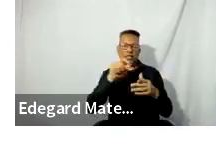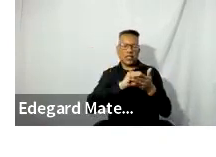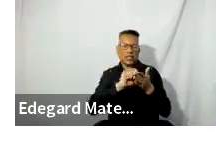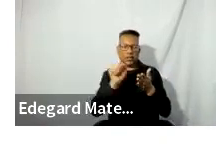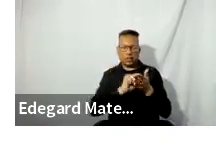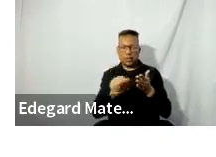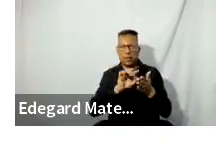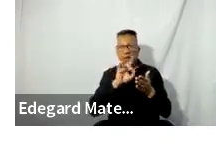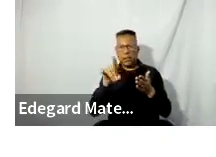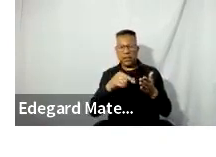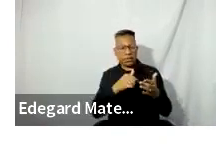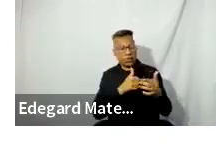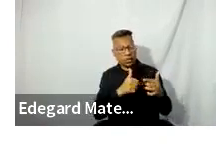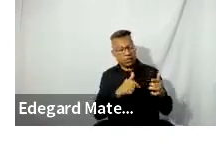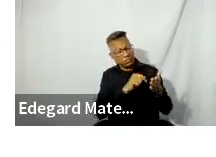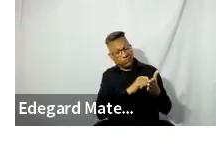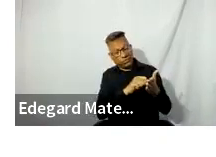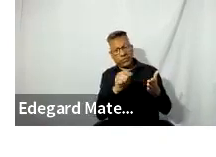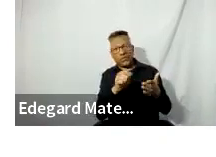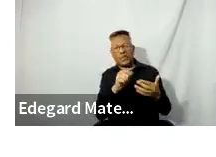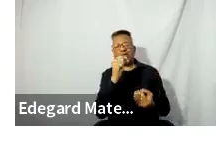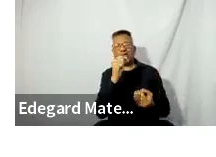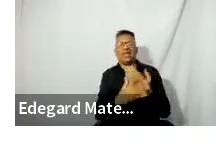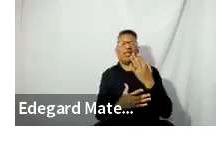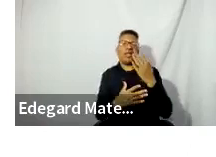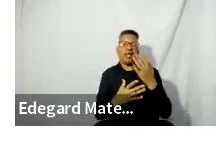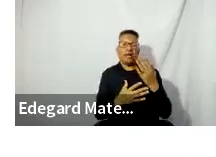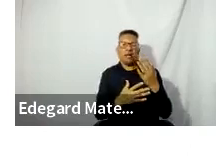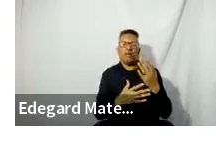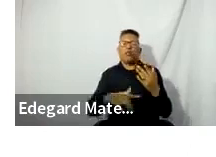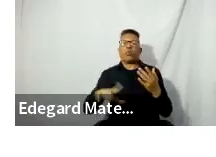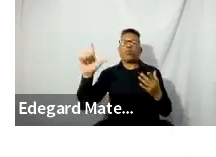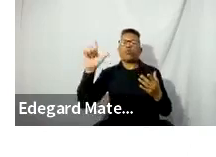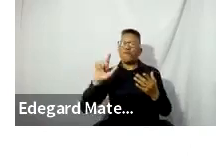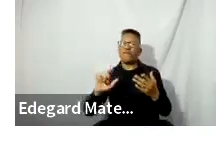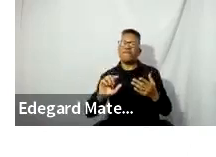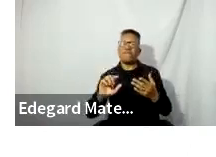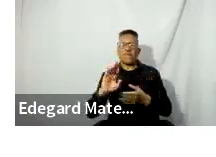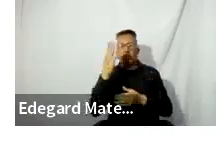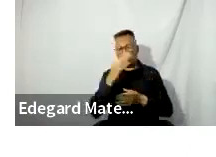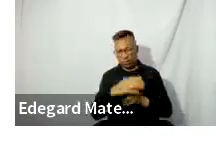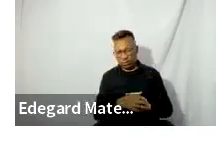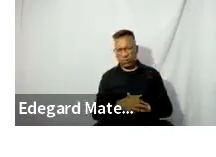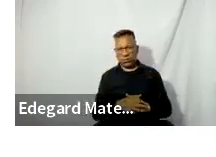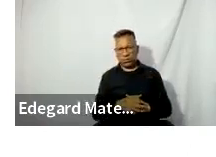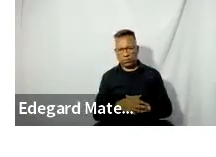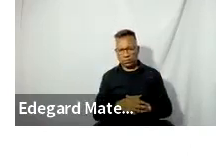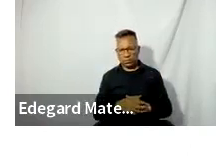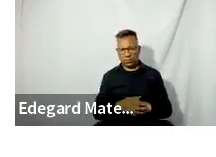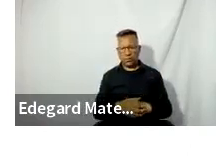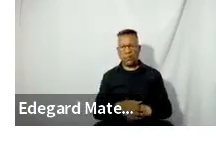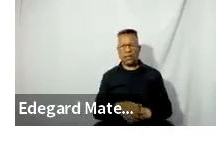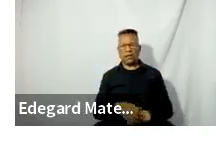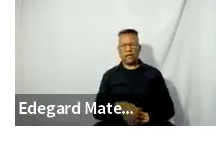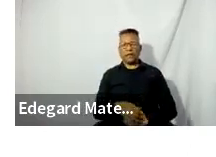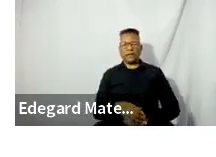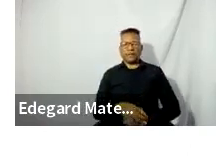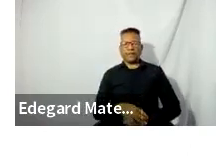means the creation ion of ion of artificial signals of artificial signals. and he's and he's always